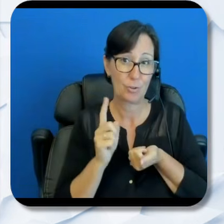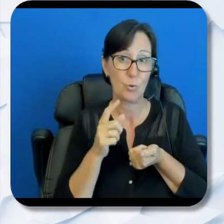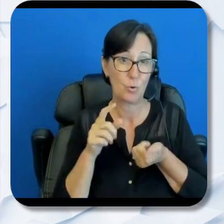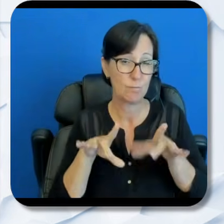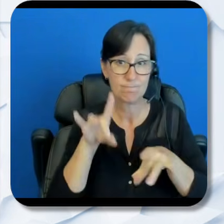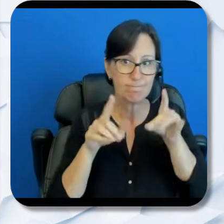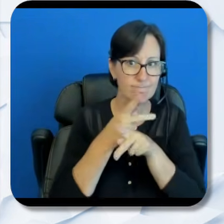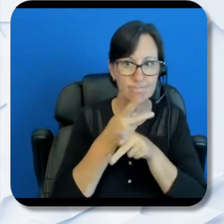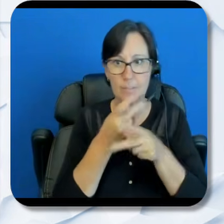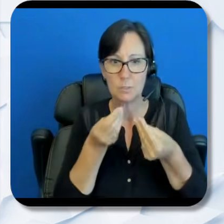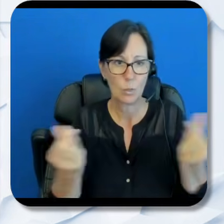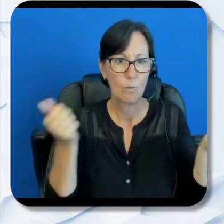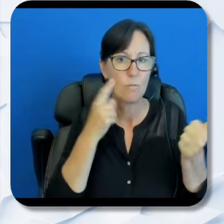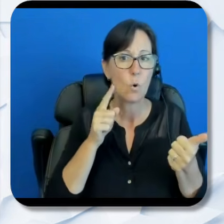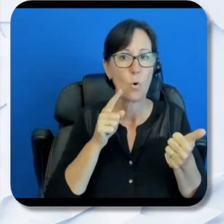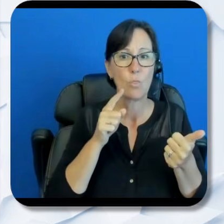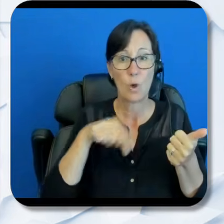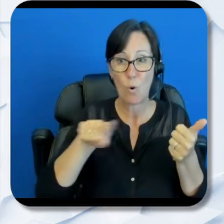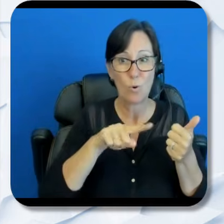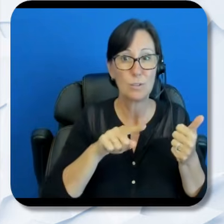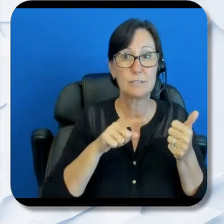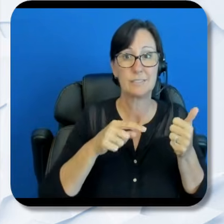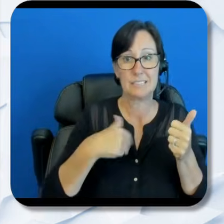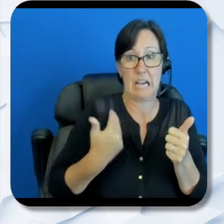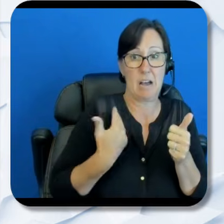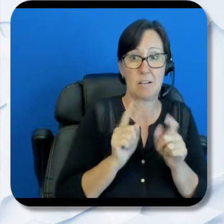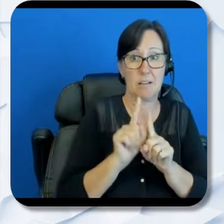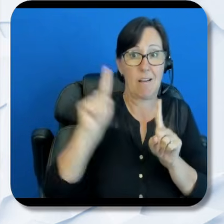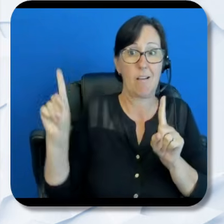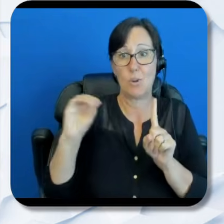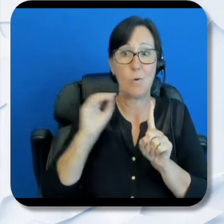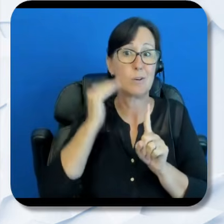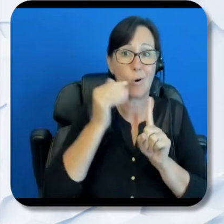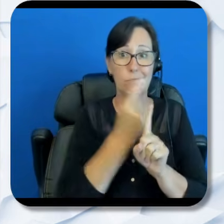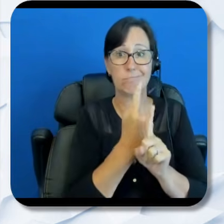for California's unaccompanied homeless minor youth. And without further ado,